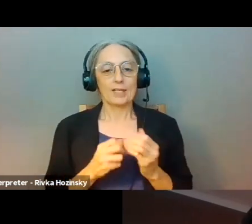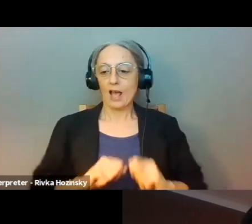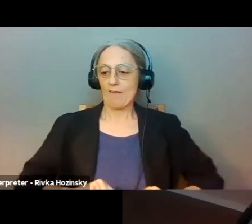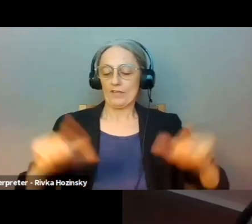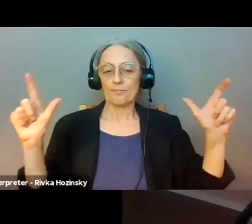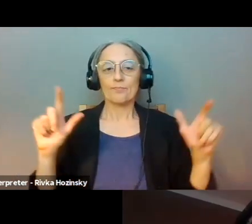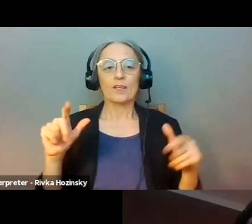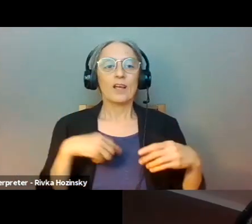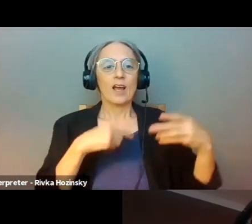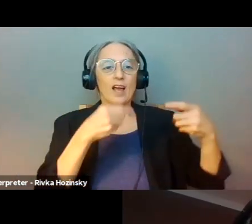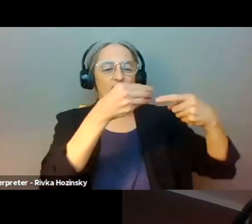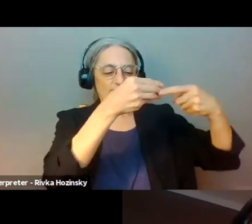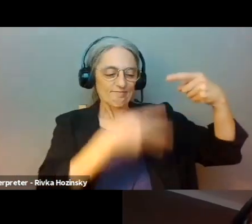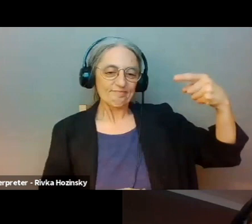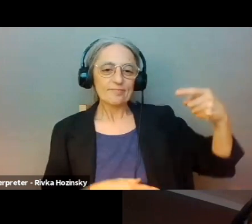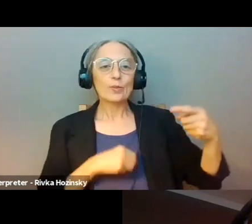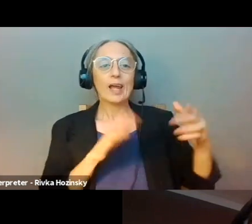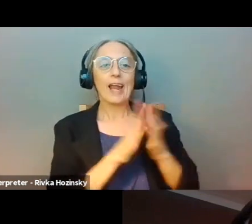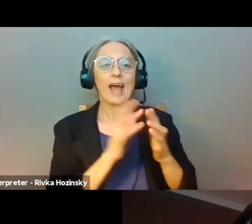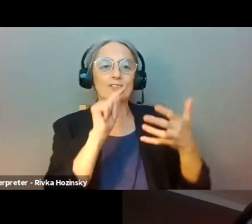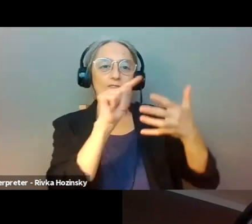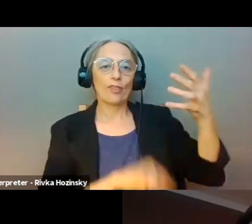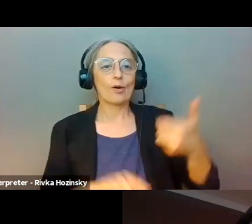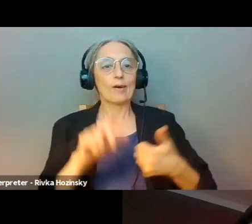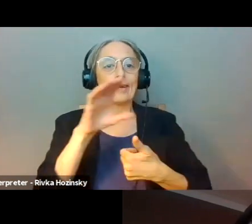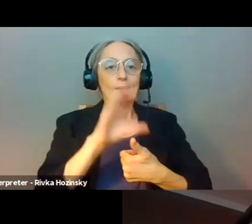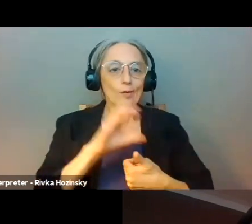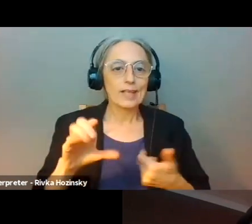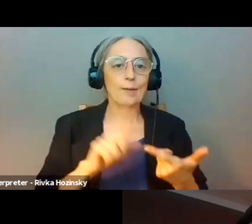that you can request, like closed captions, ASL, audio description.